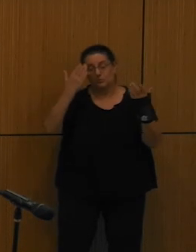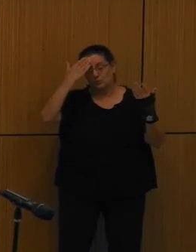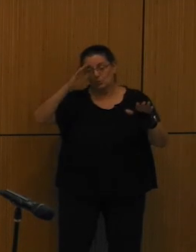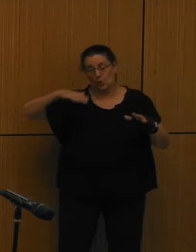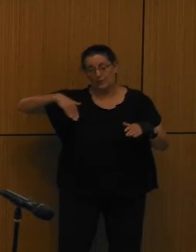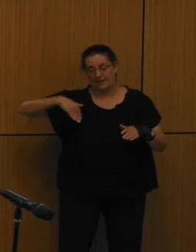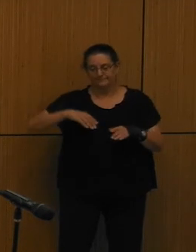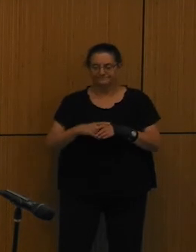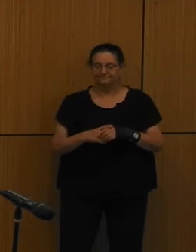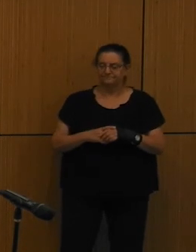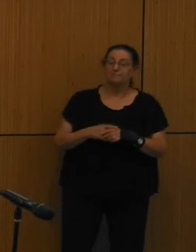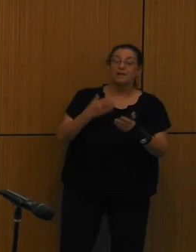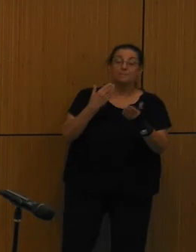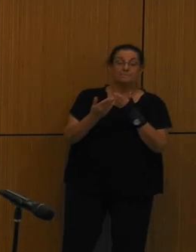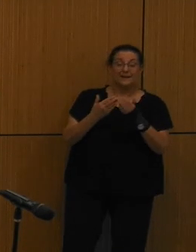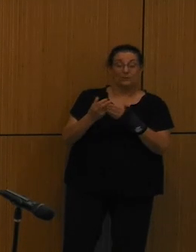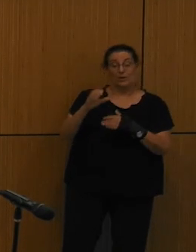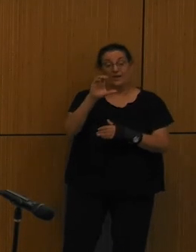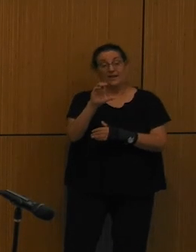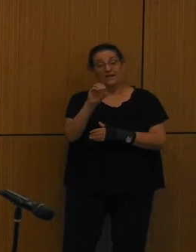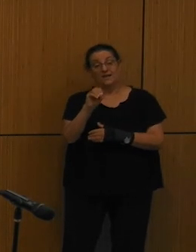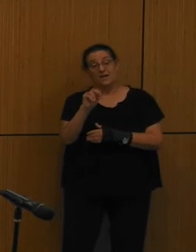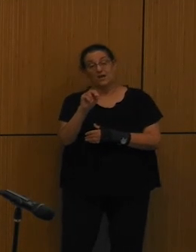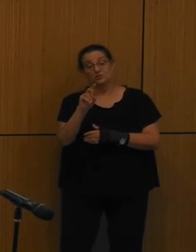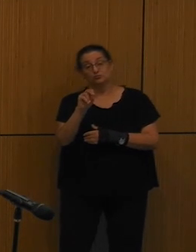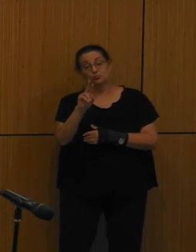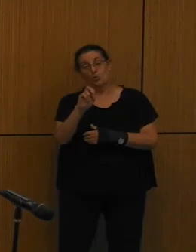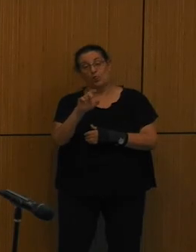So controls are absolutely stunningly beautiful objects.